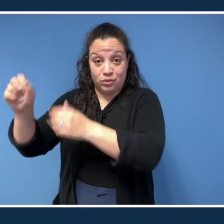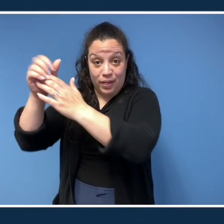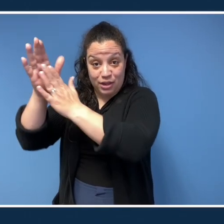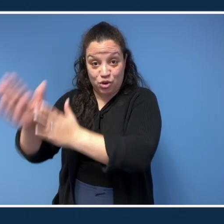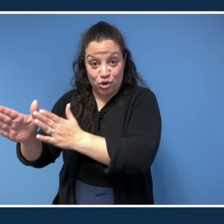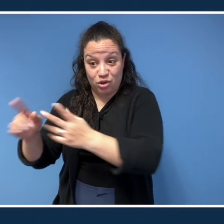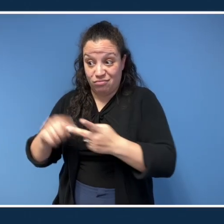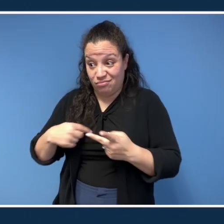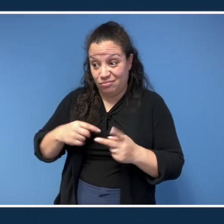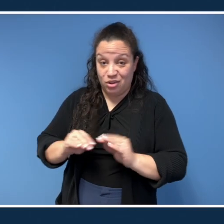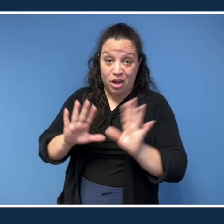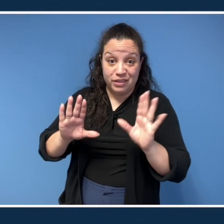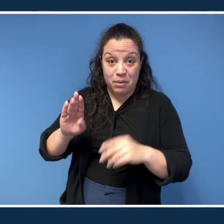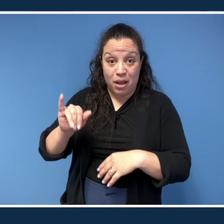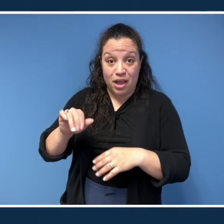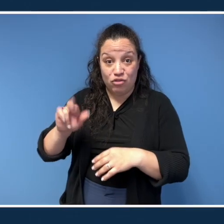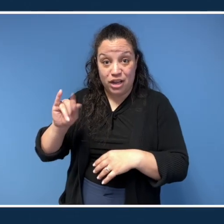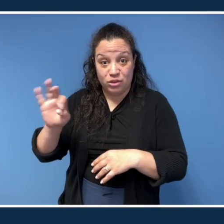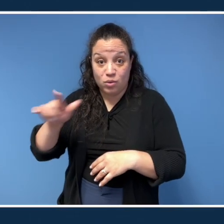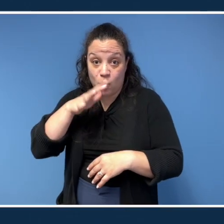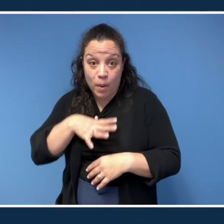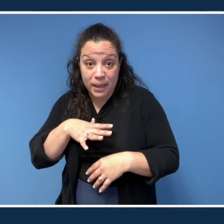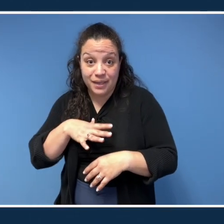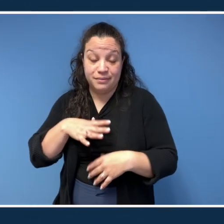and we know there are sometimes maybe tensions and equity work around when do